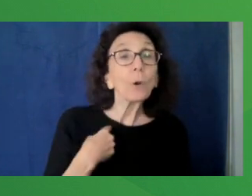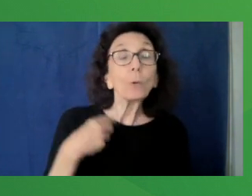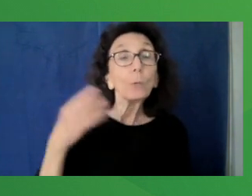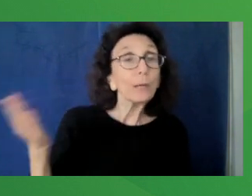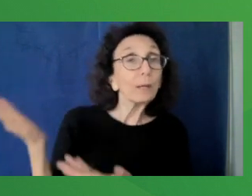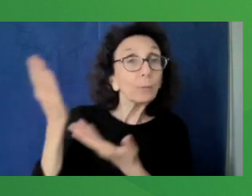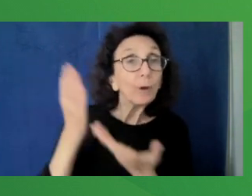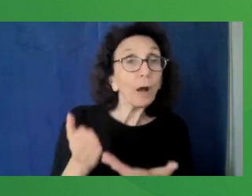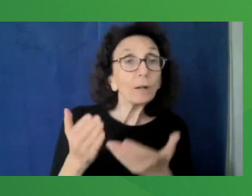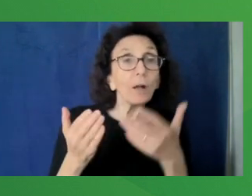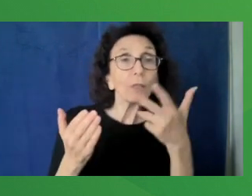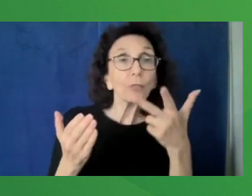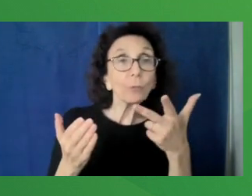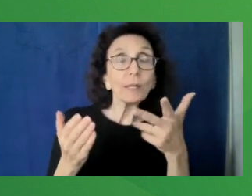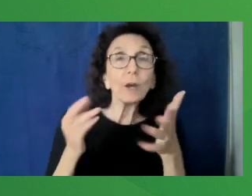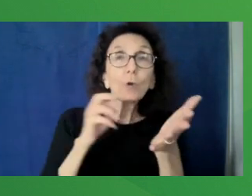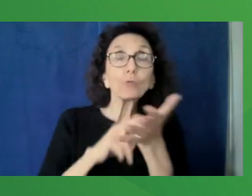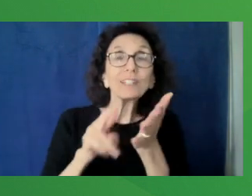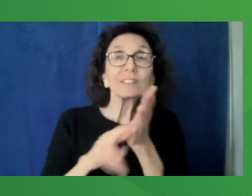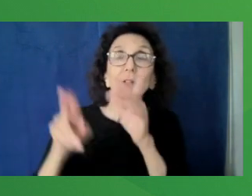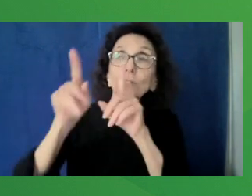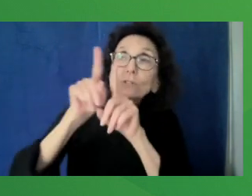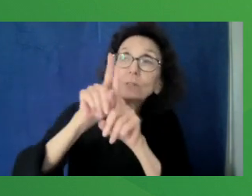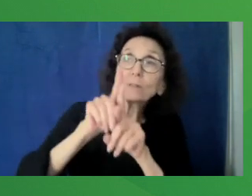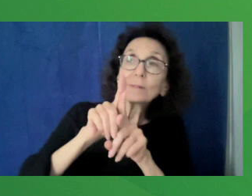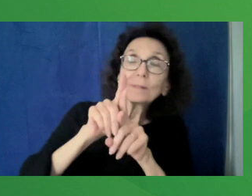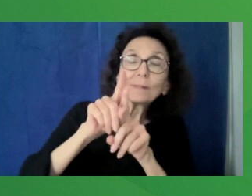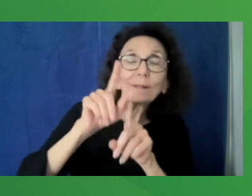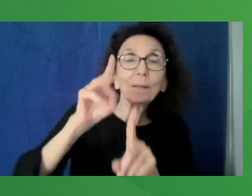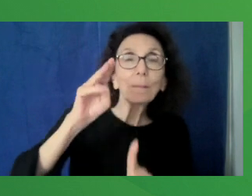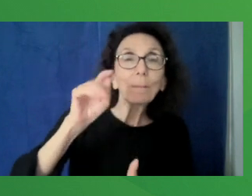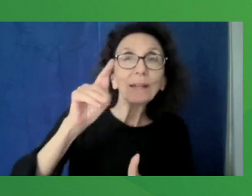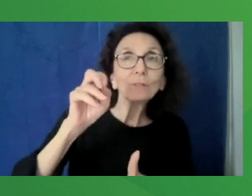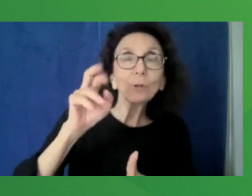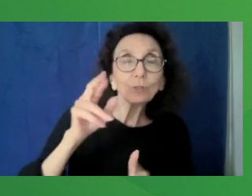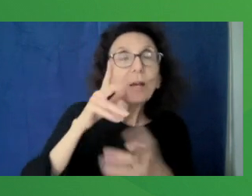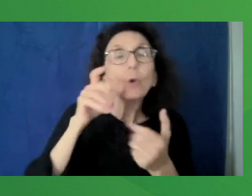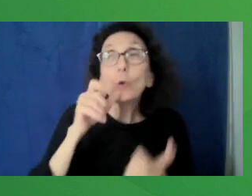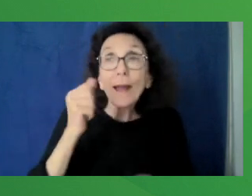research mentors who participated in the guides to talk to the students in the classroom. So,